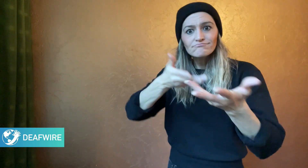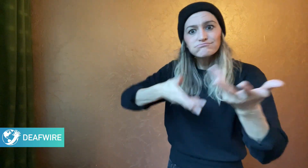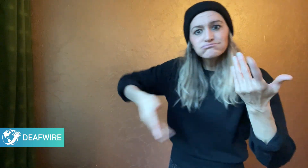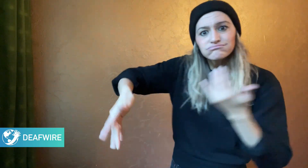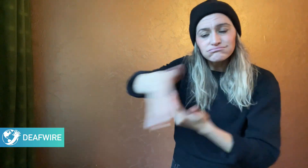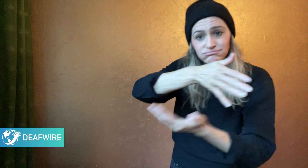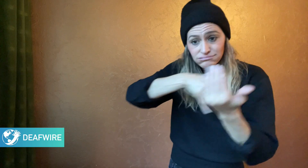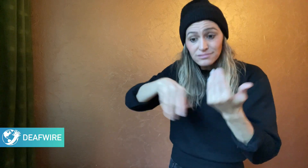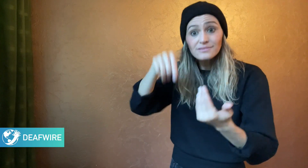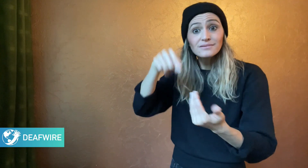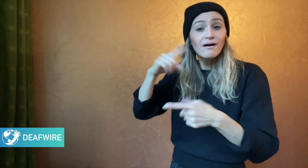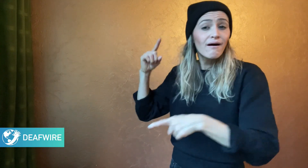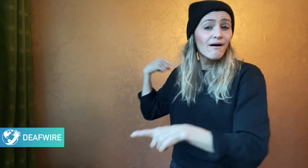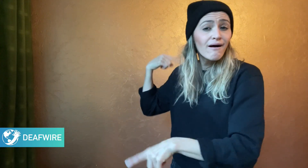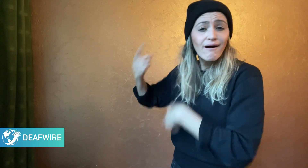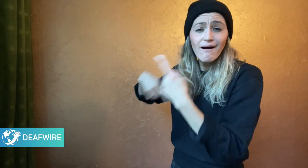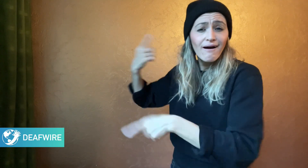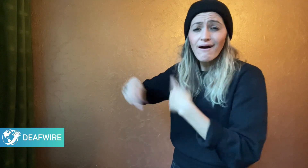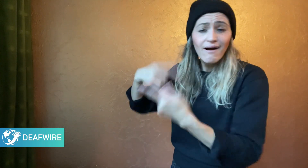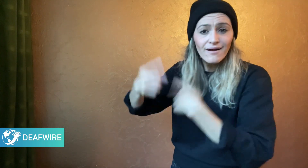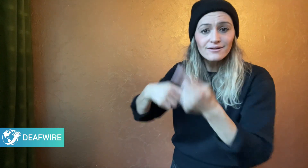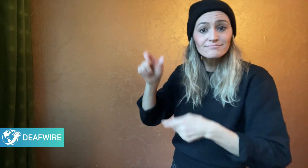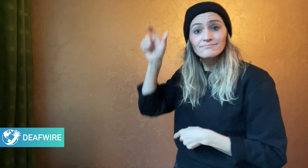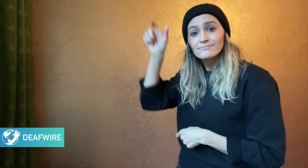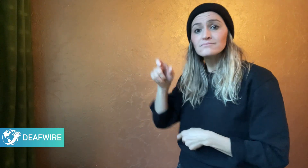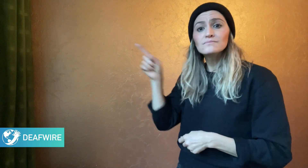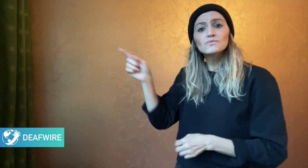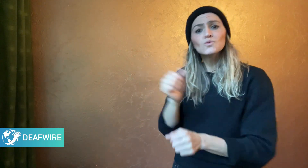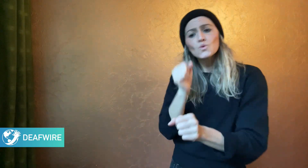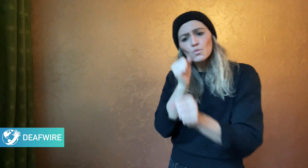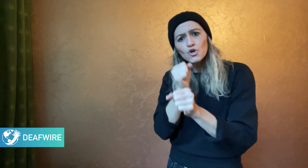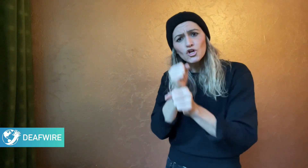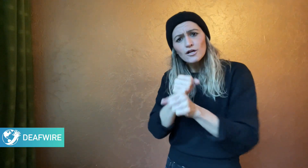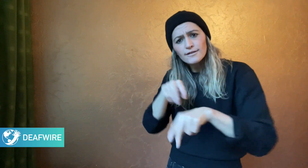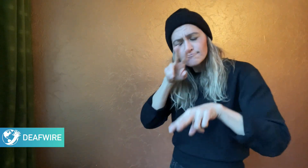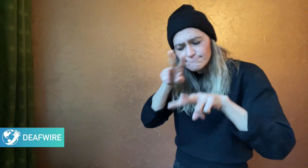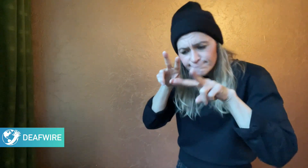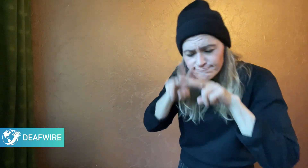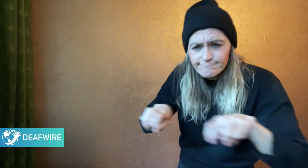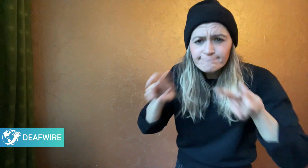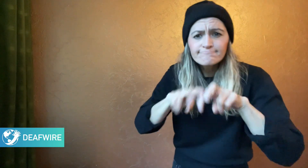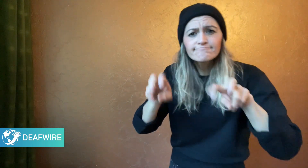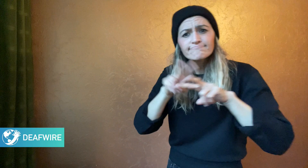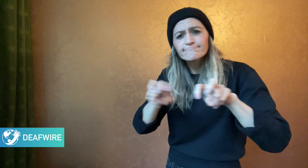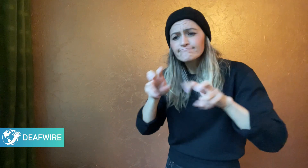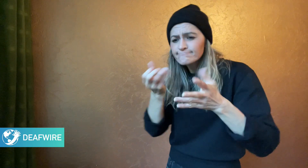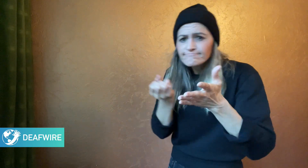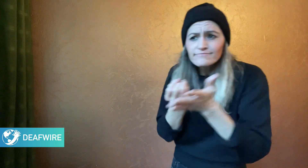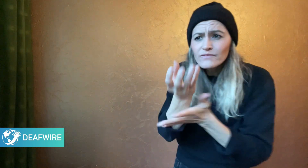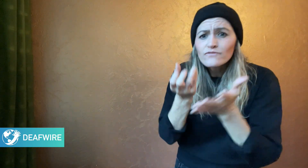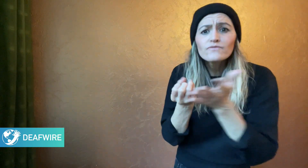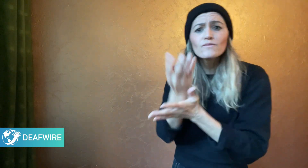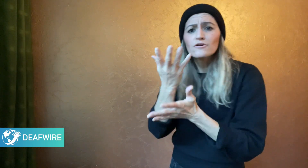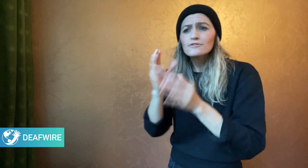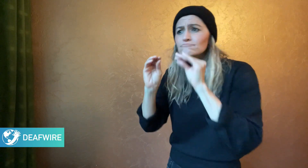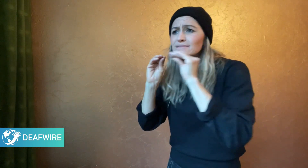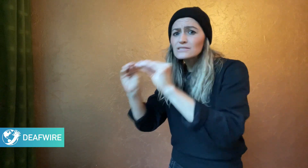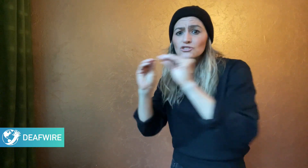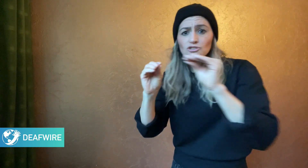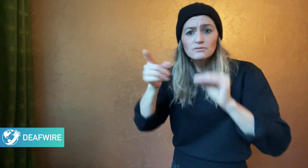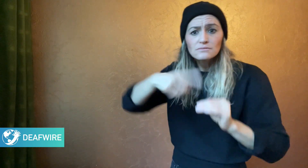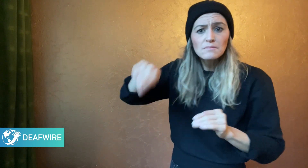Since then, she has worked on researching and